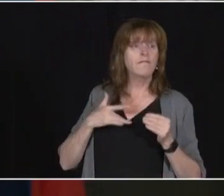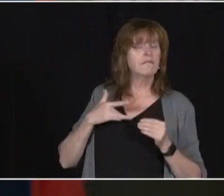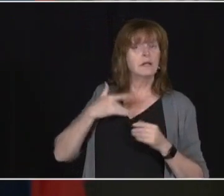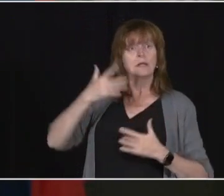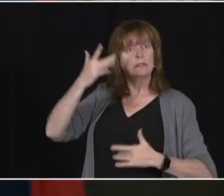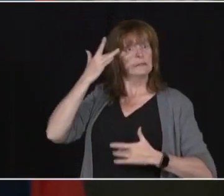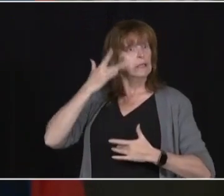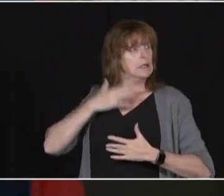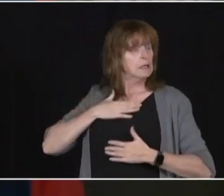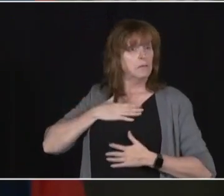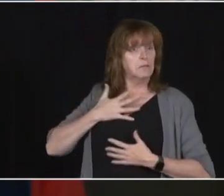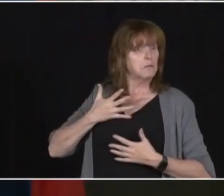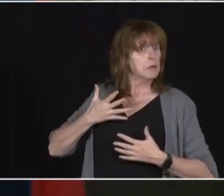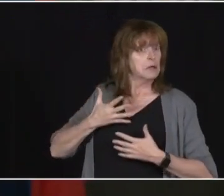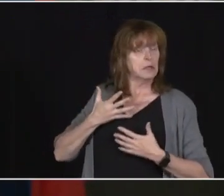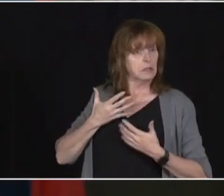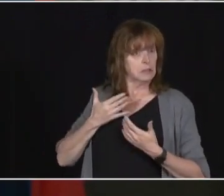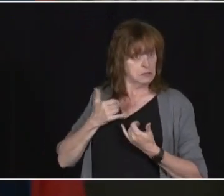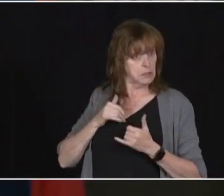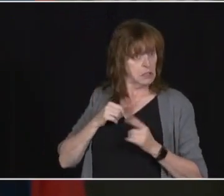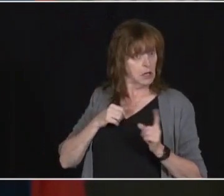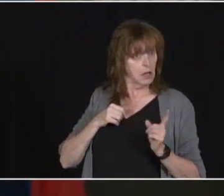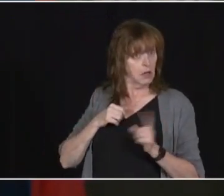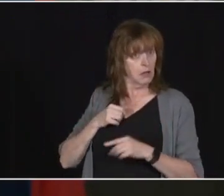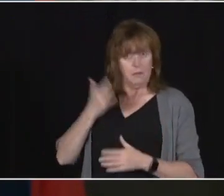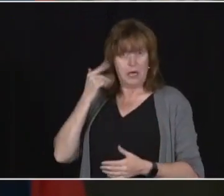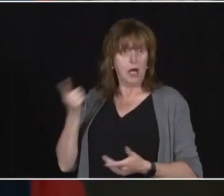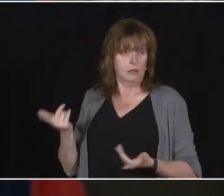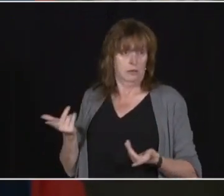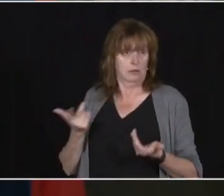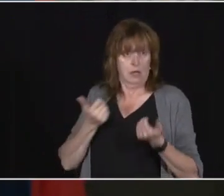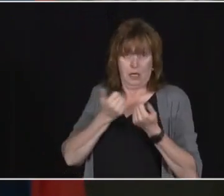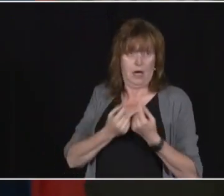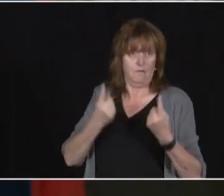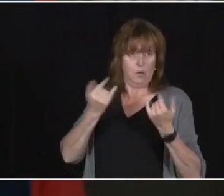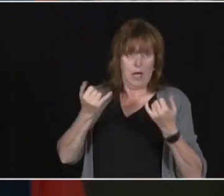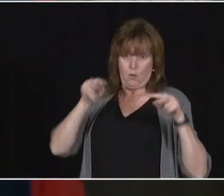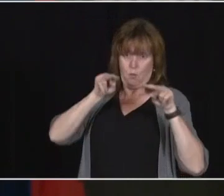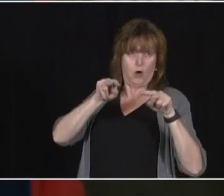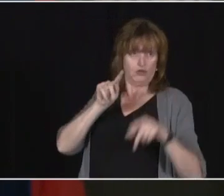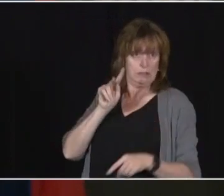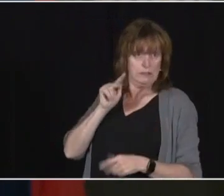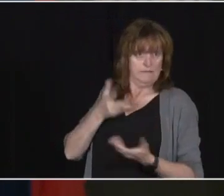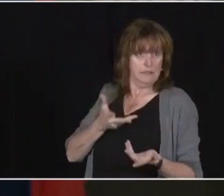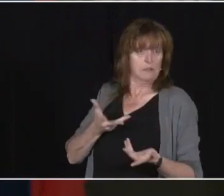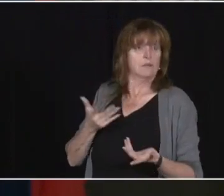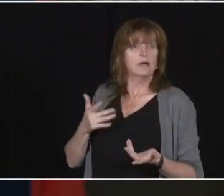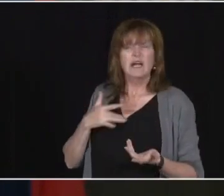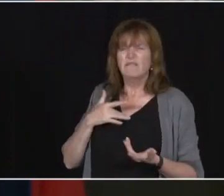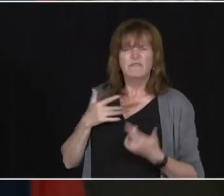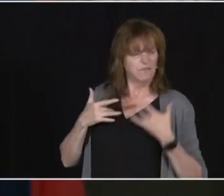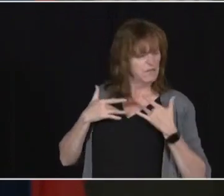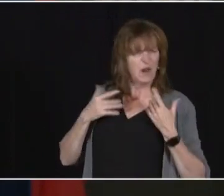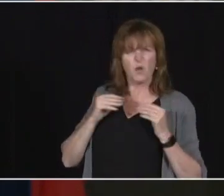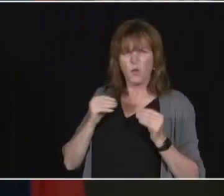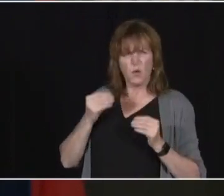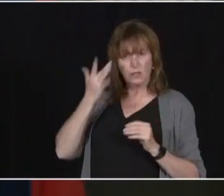you have the platform here, and a lot of people are watching. Can you go into a COVID-19 testing center and get a test?